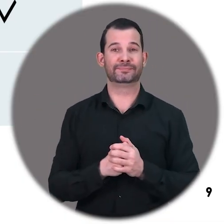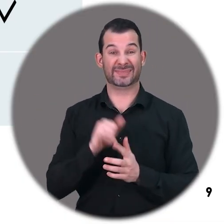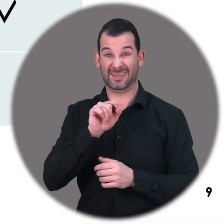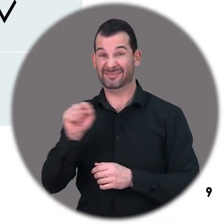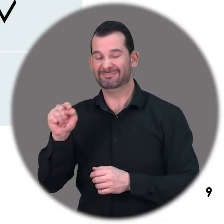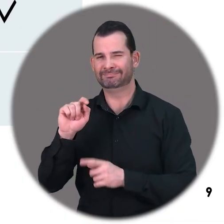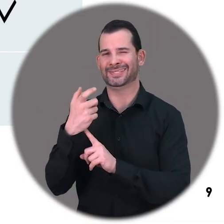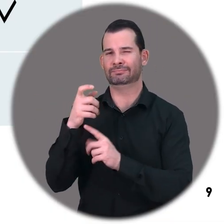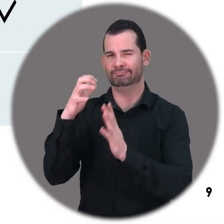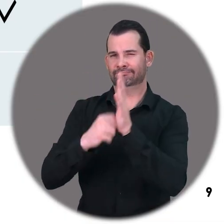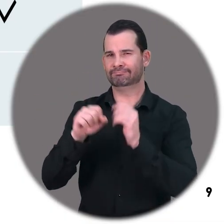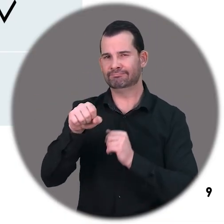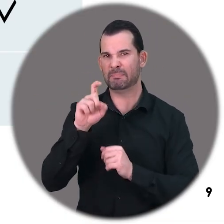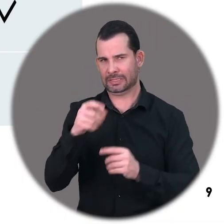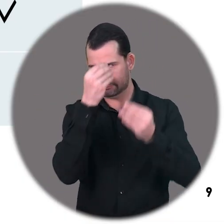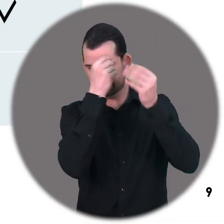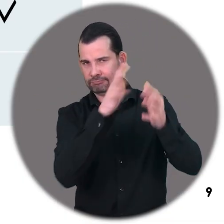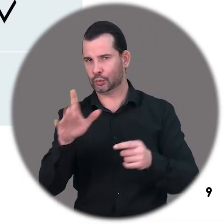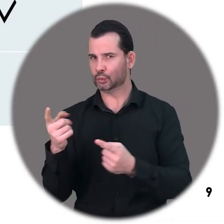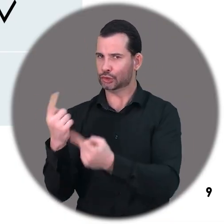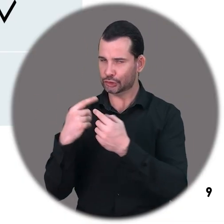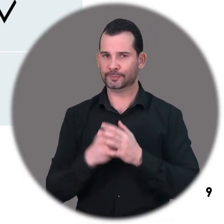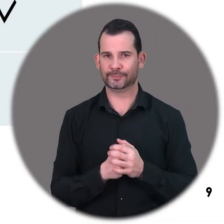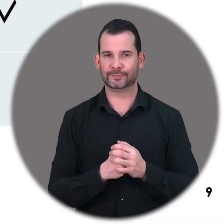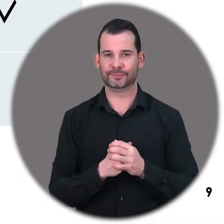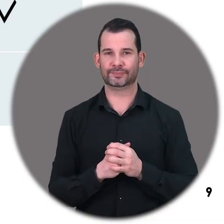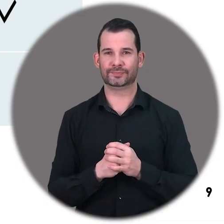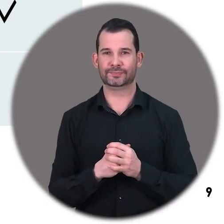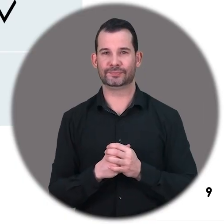These are taxable and must be reported on your return.